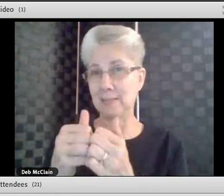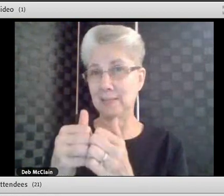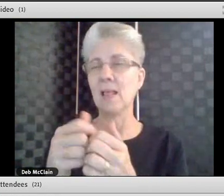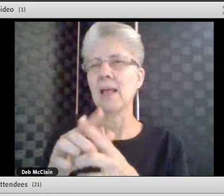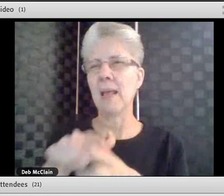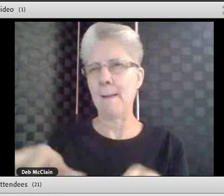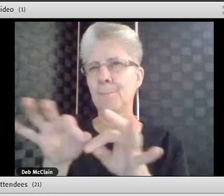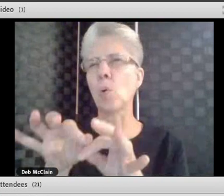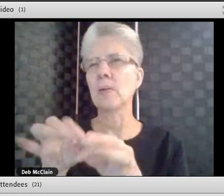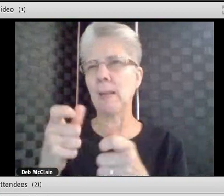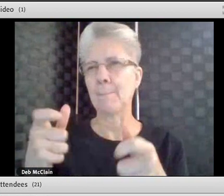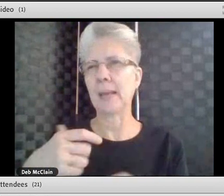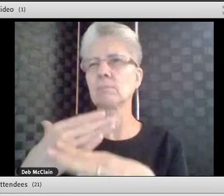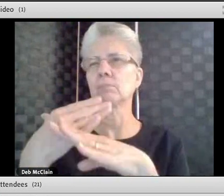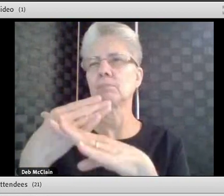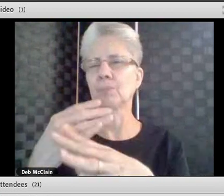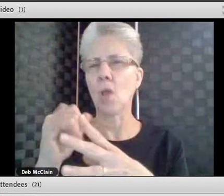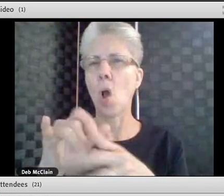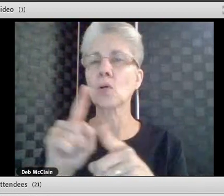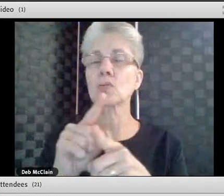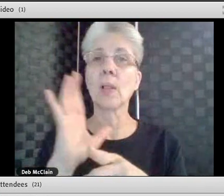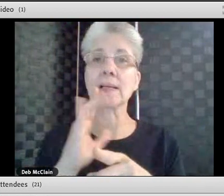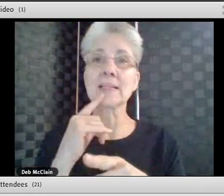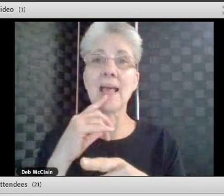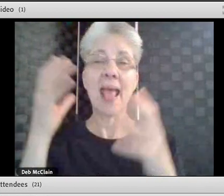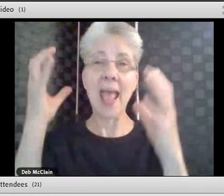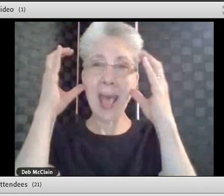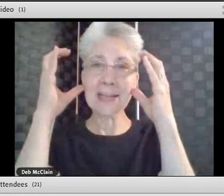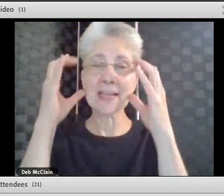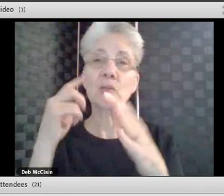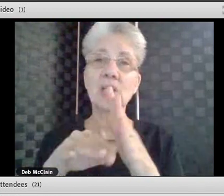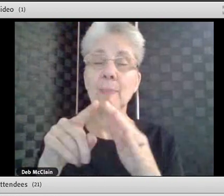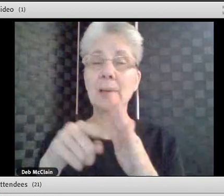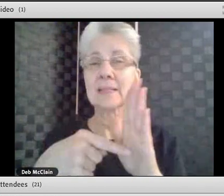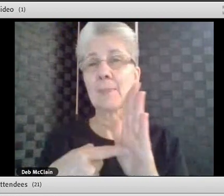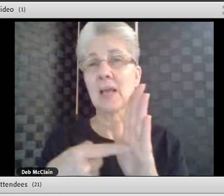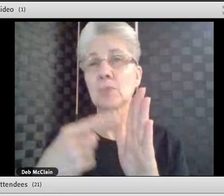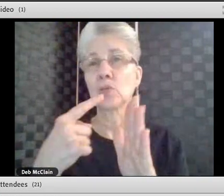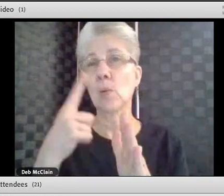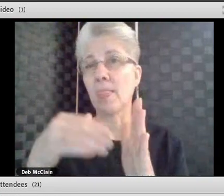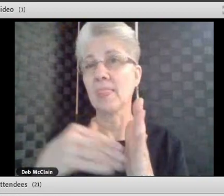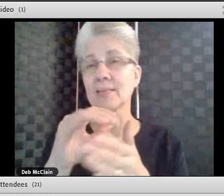Also cost, a big thing, can be a big obstacle. Like I said before, the headsets can be relatively cheap,